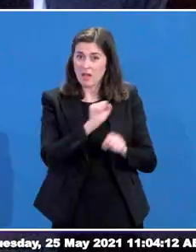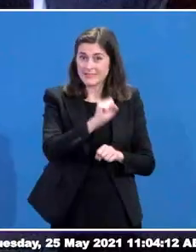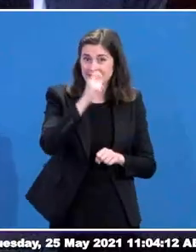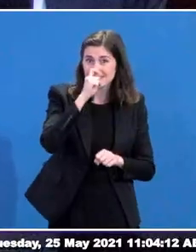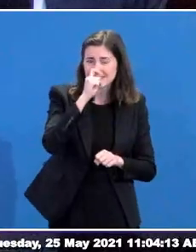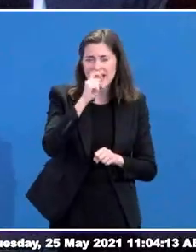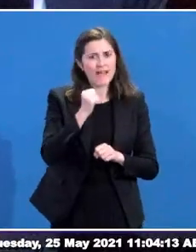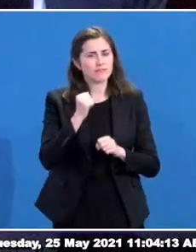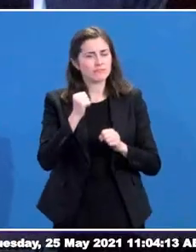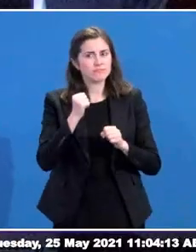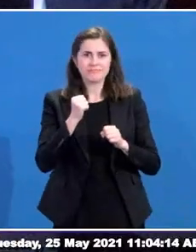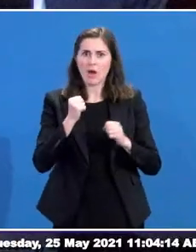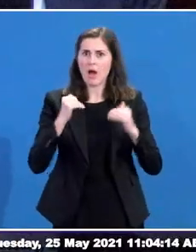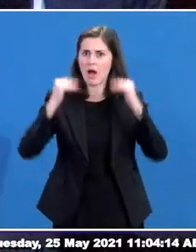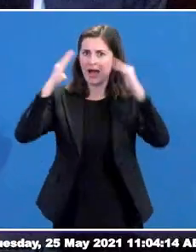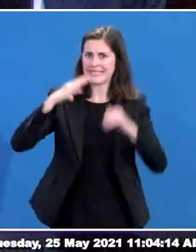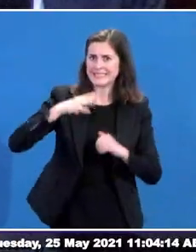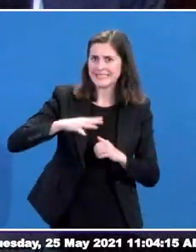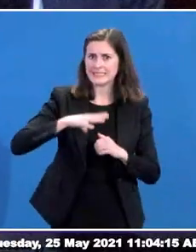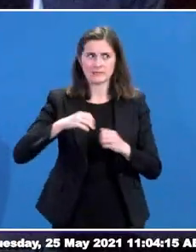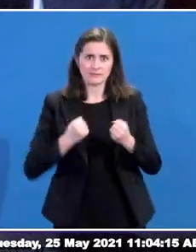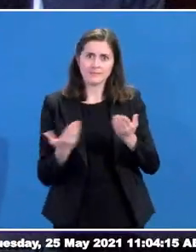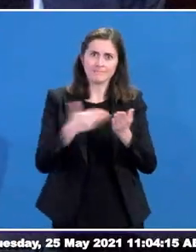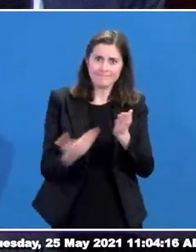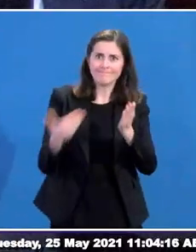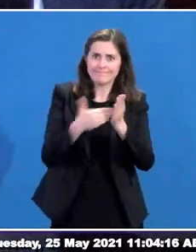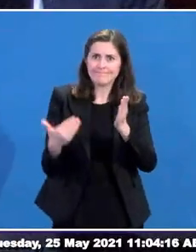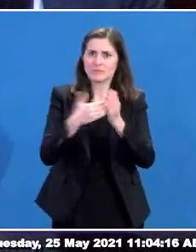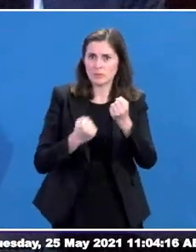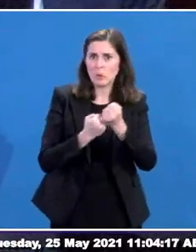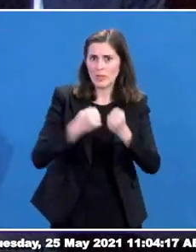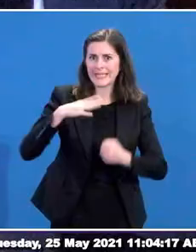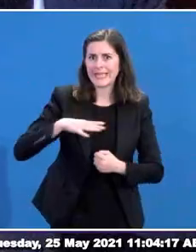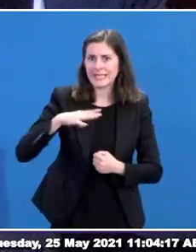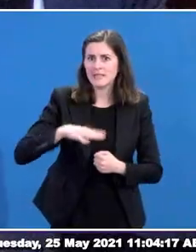And the need for there to be an advocate